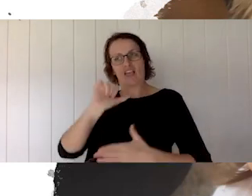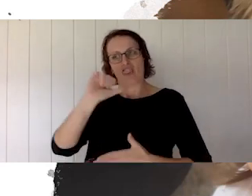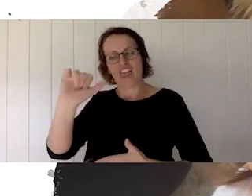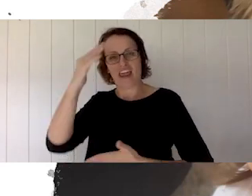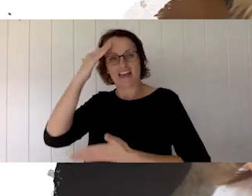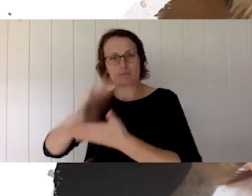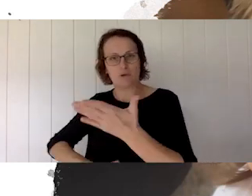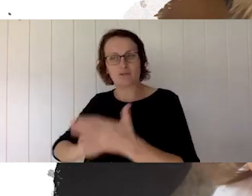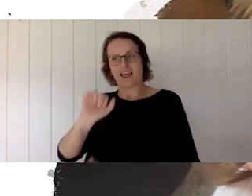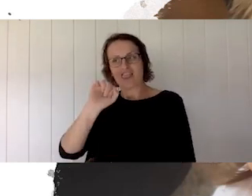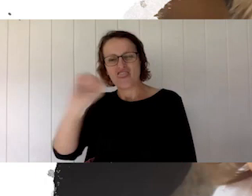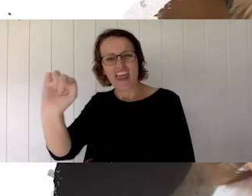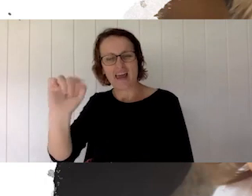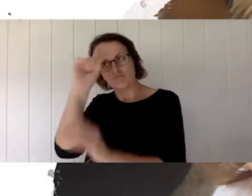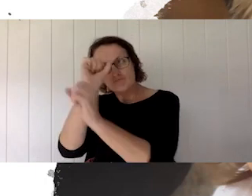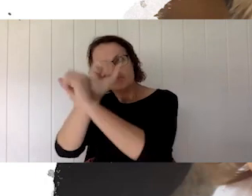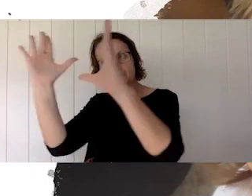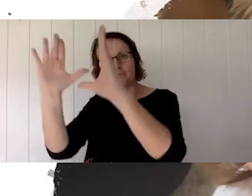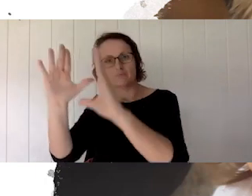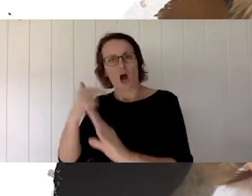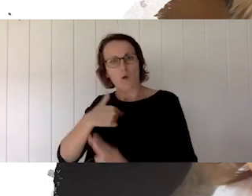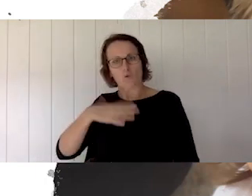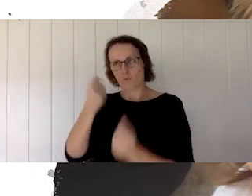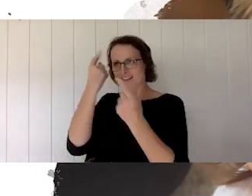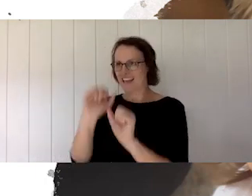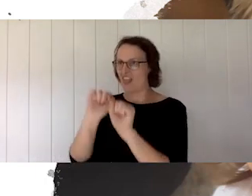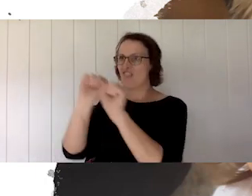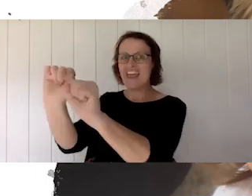understand what's going on for people. I want to understand how to